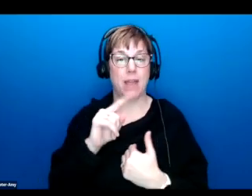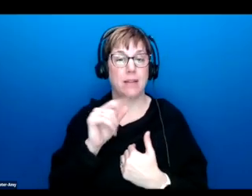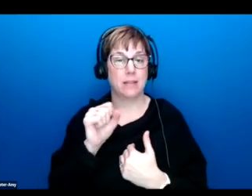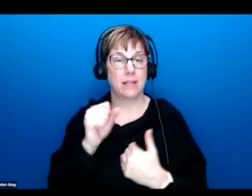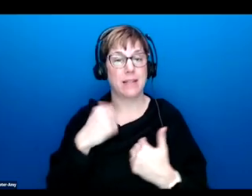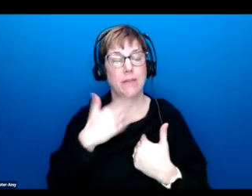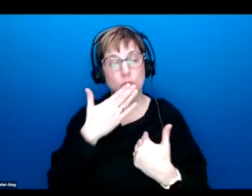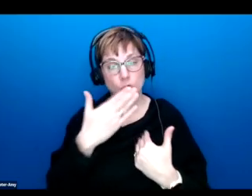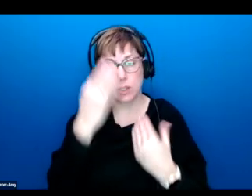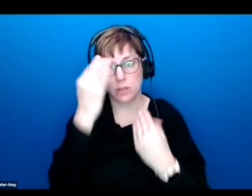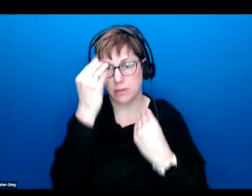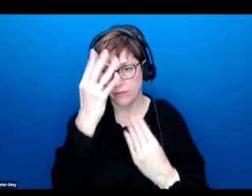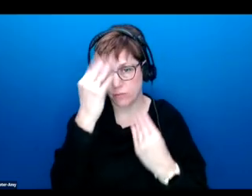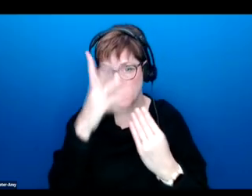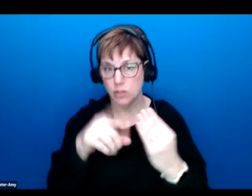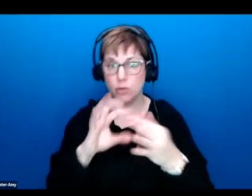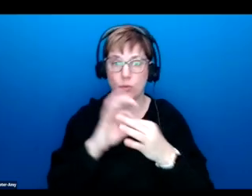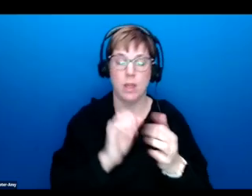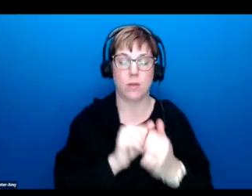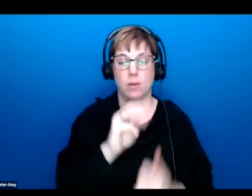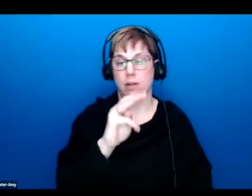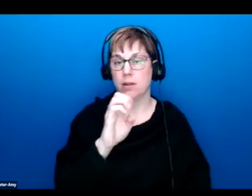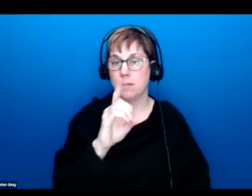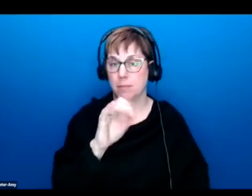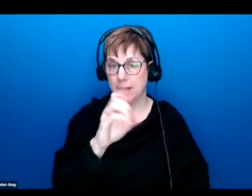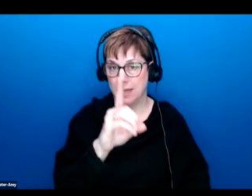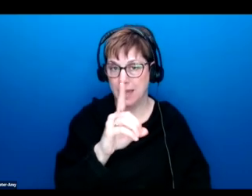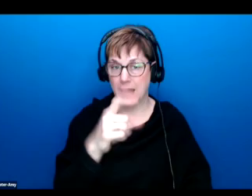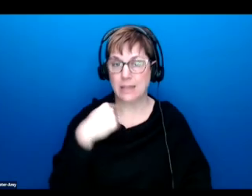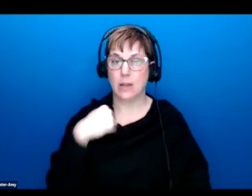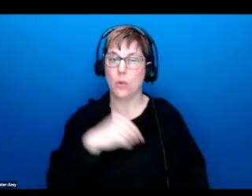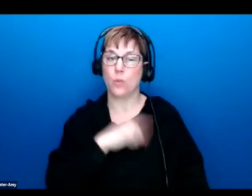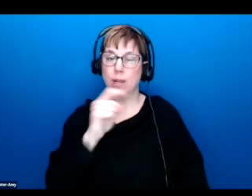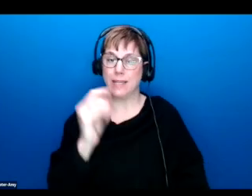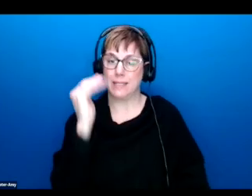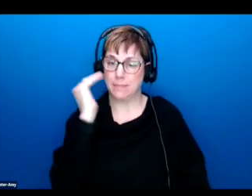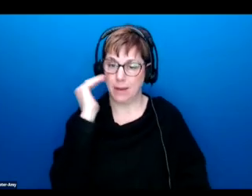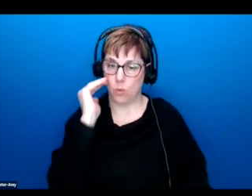about Medicaid and we just need to be aware and keep pushing for